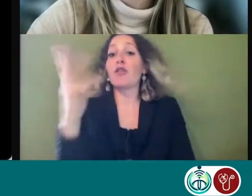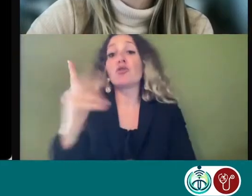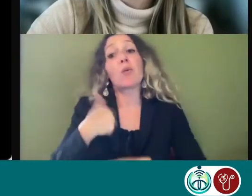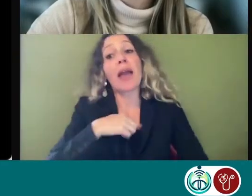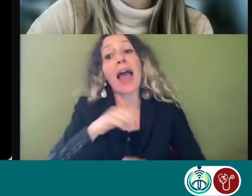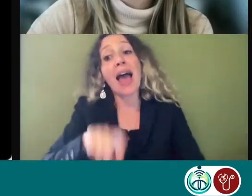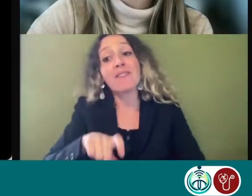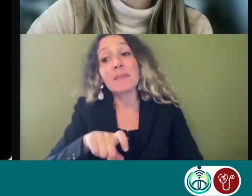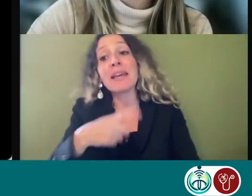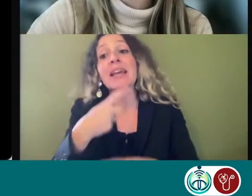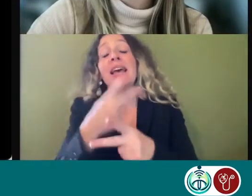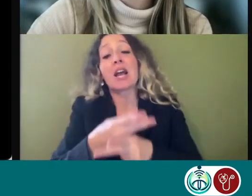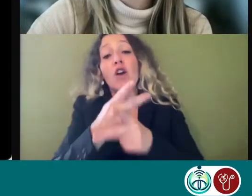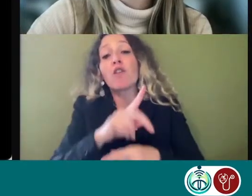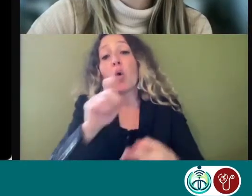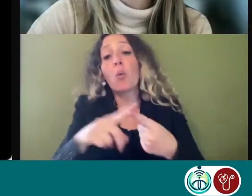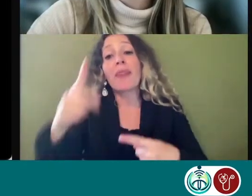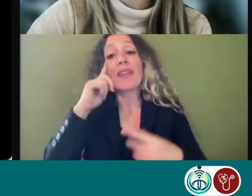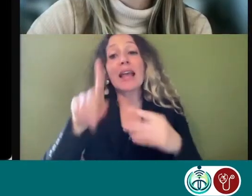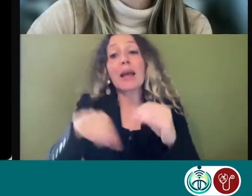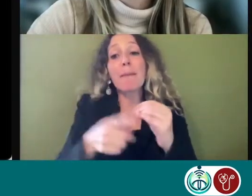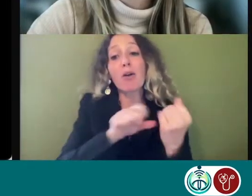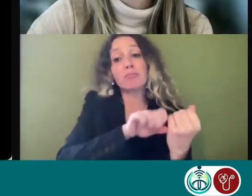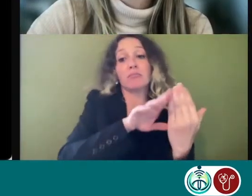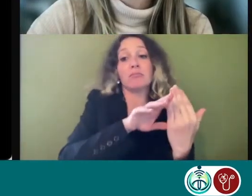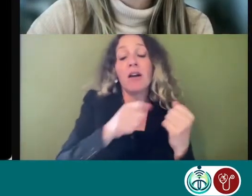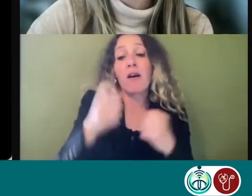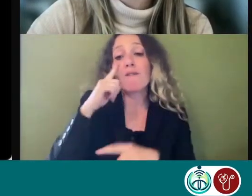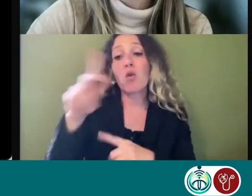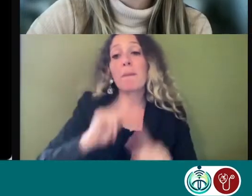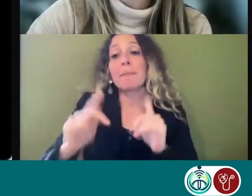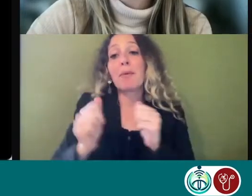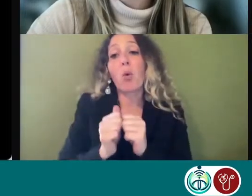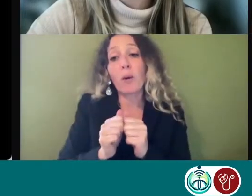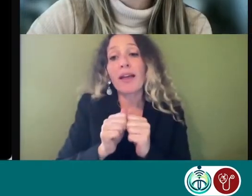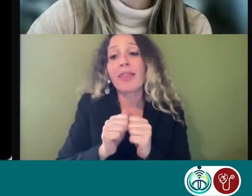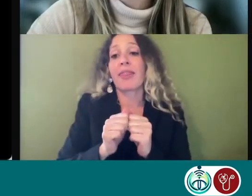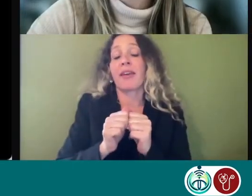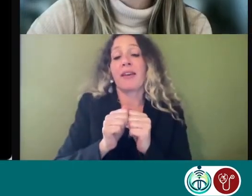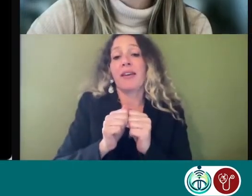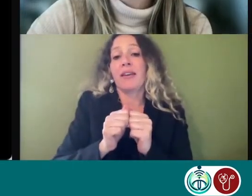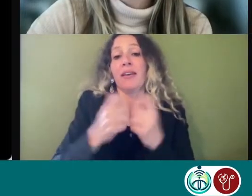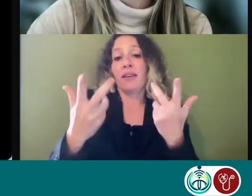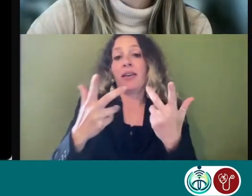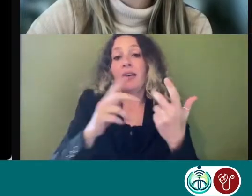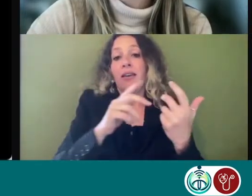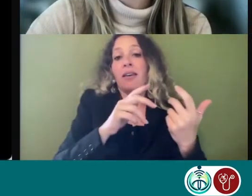think about telehealth and telemedicine for people with autism and IDD to not do some version of this